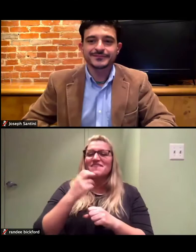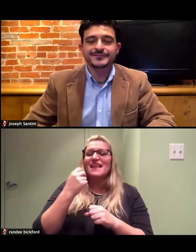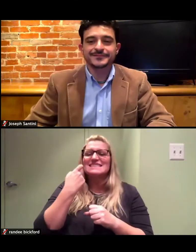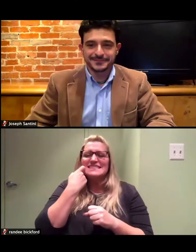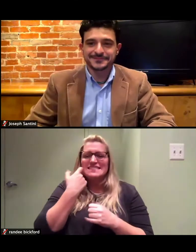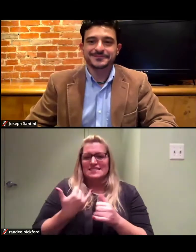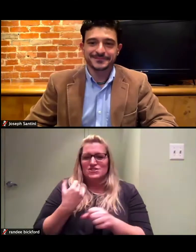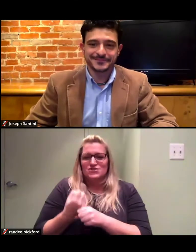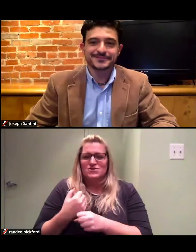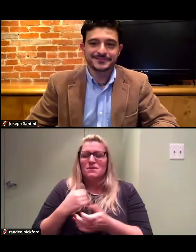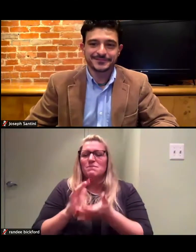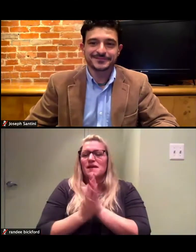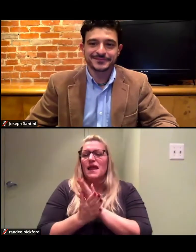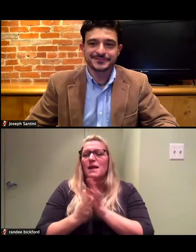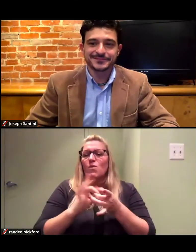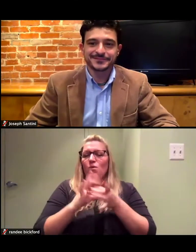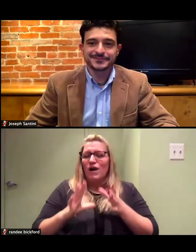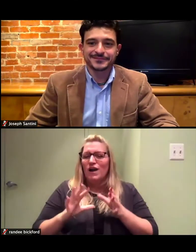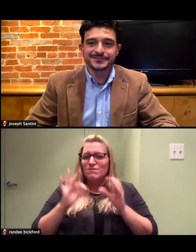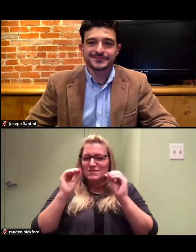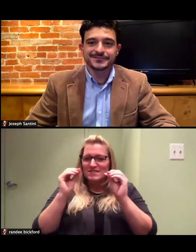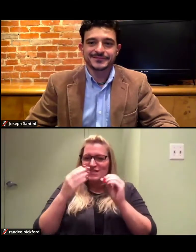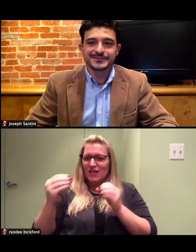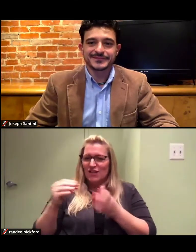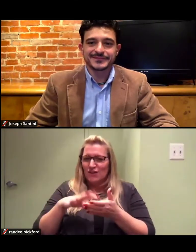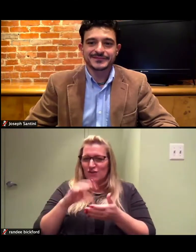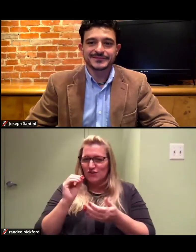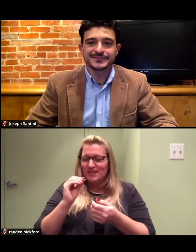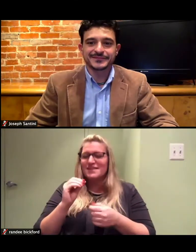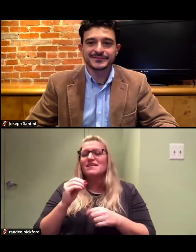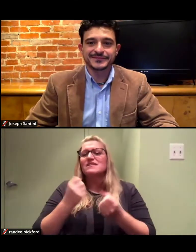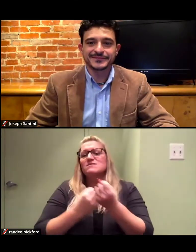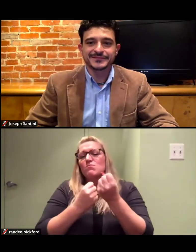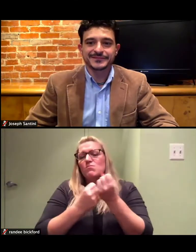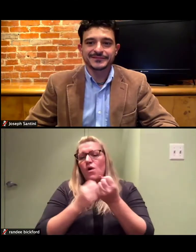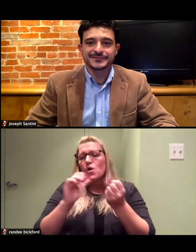I have worked as a teacher for 18 years and this year I became the Coordinator of Teaching